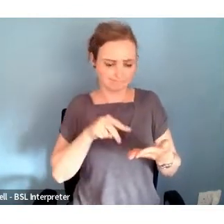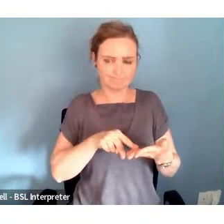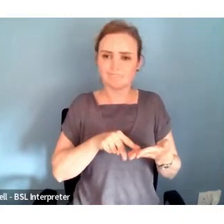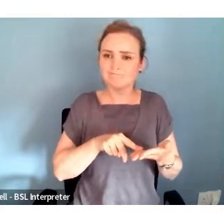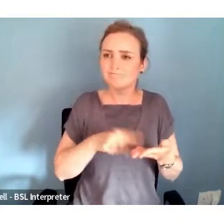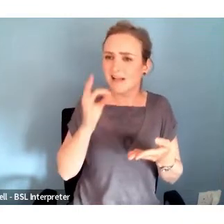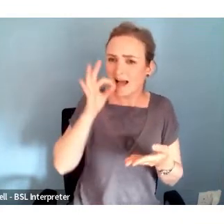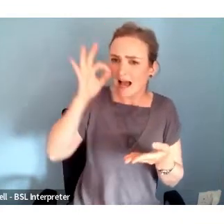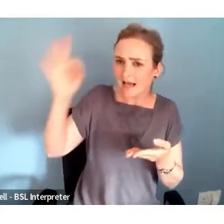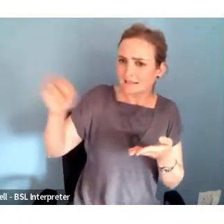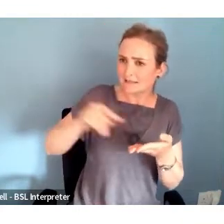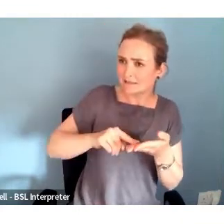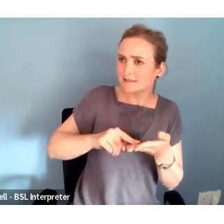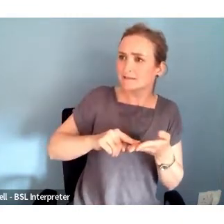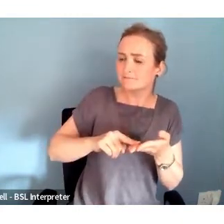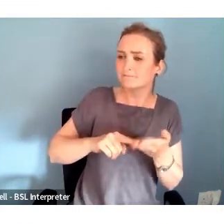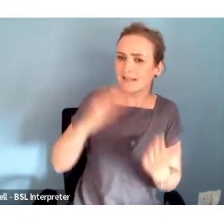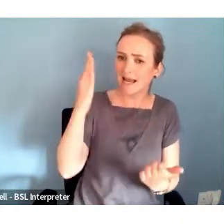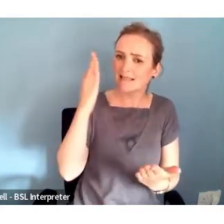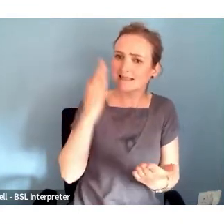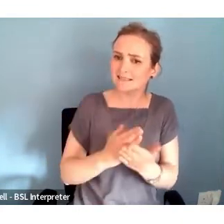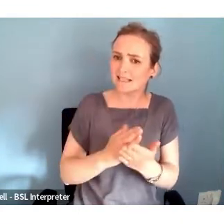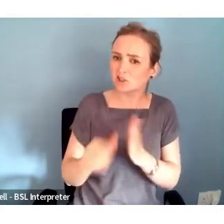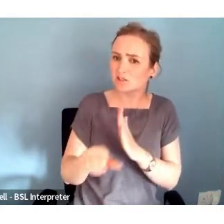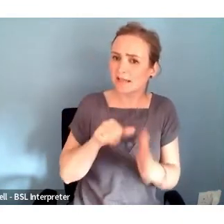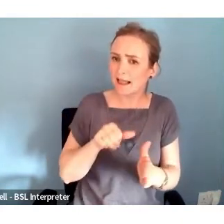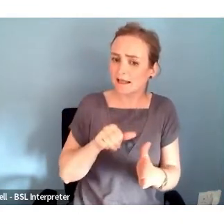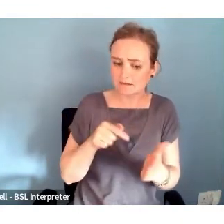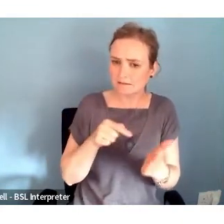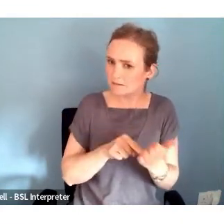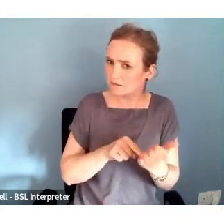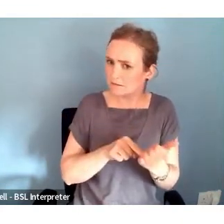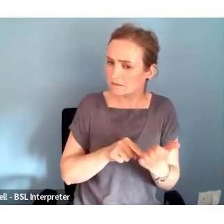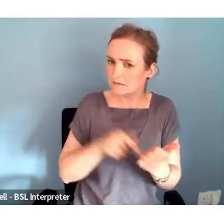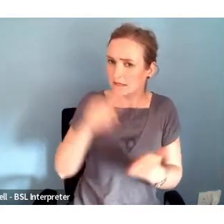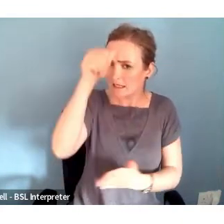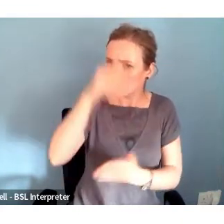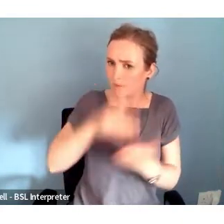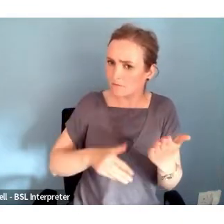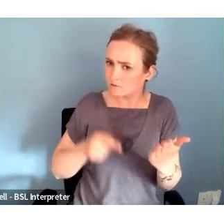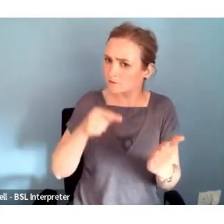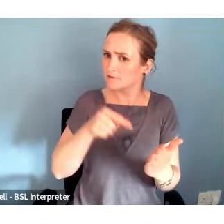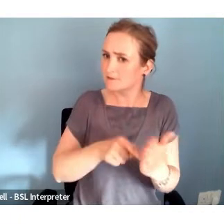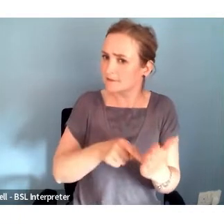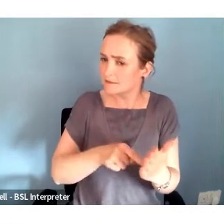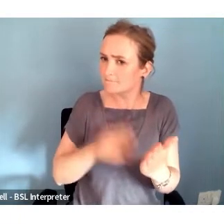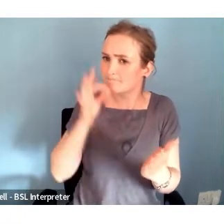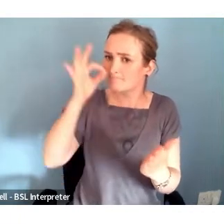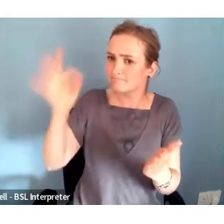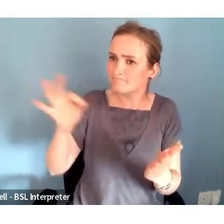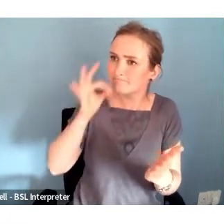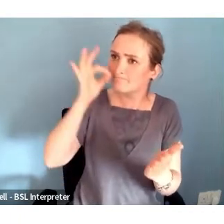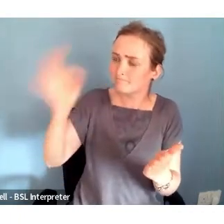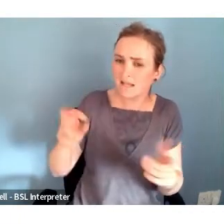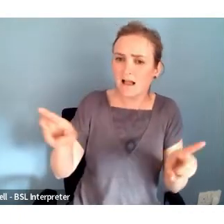essential skills and experience they have put down there; and particularly if they are asking people to have sector